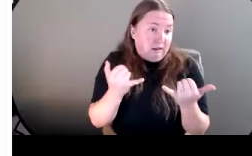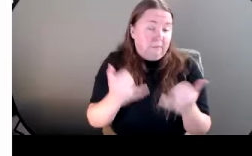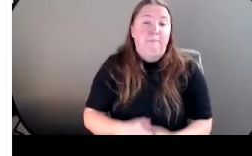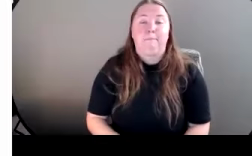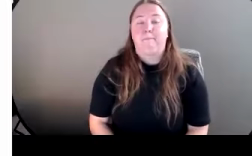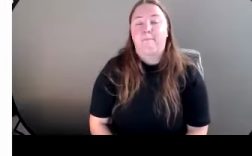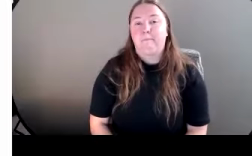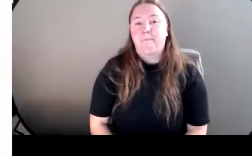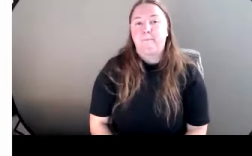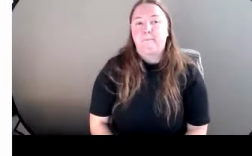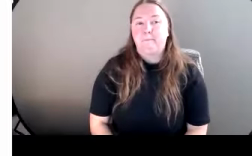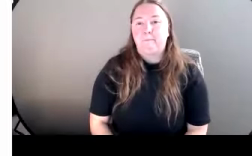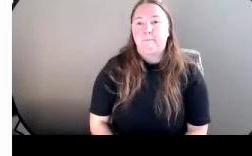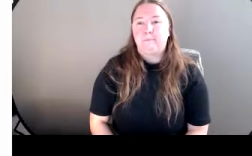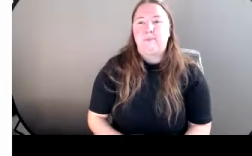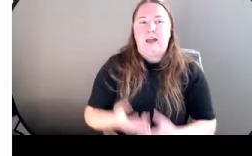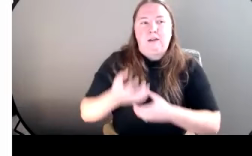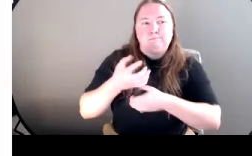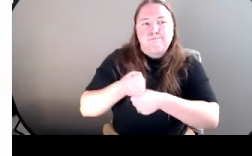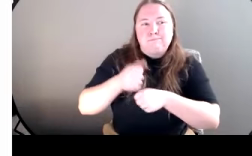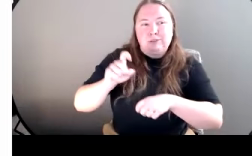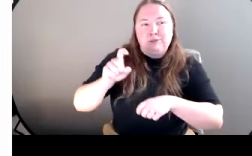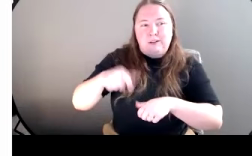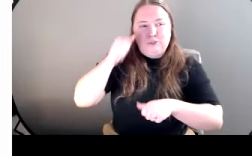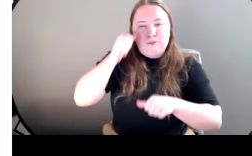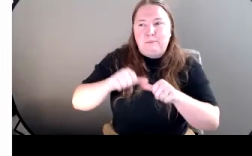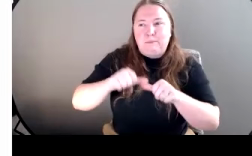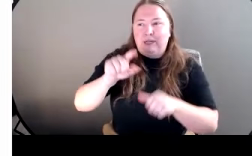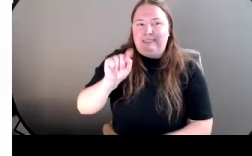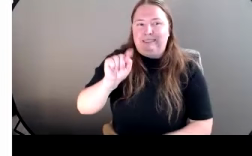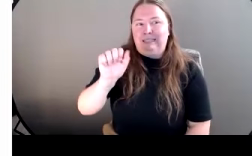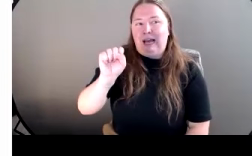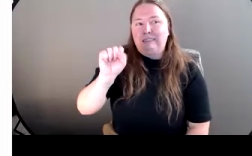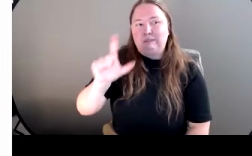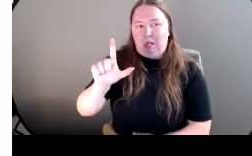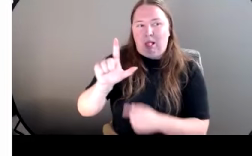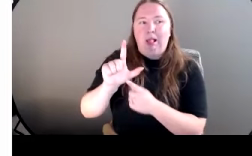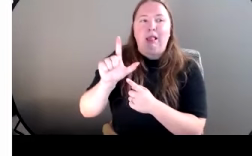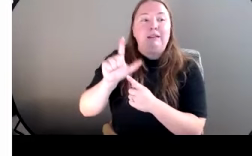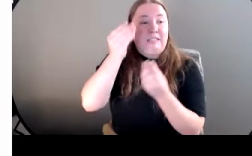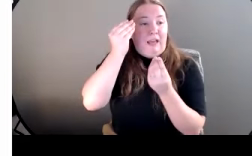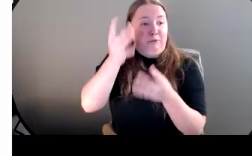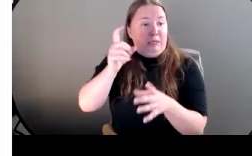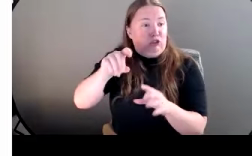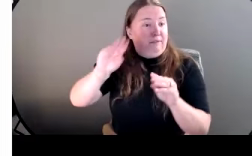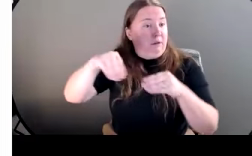The acronym that we want to remember is TASL. So this is the information that you need to supply to students.